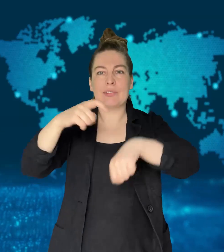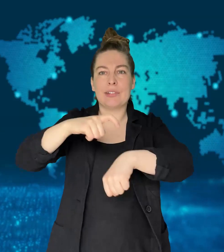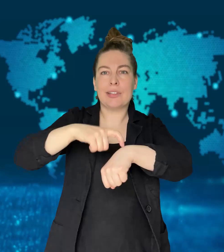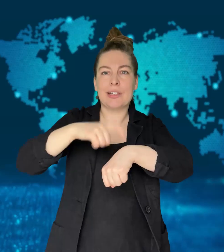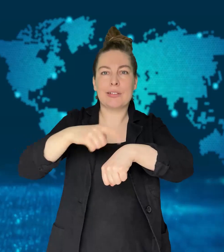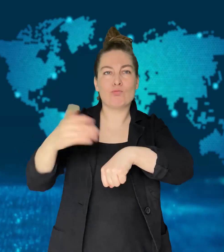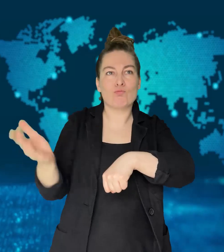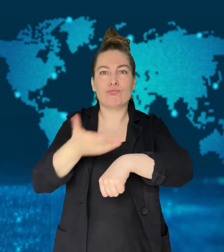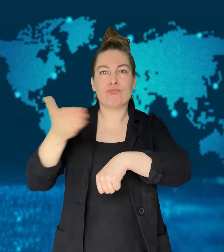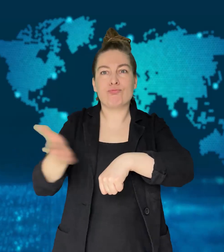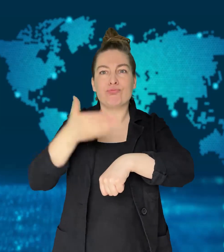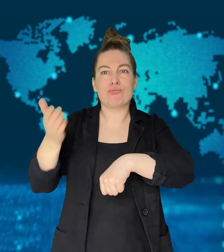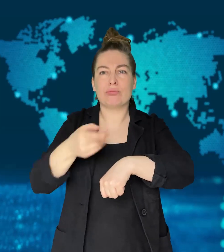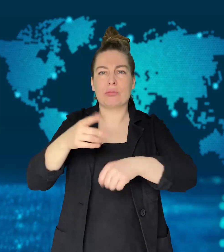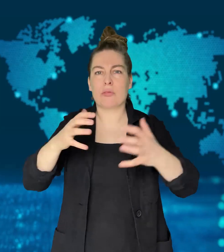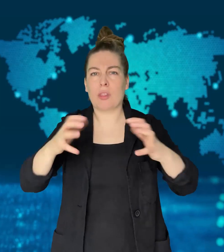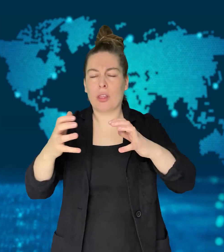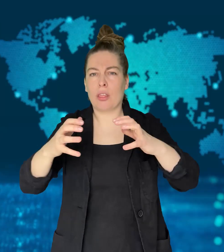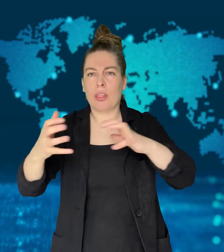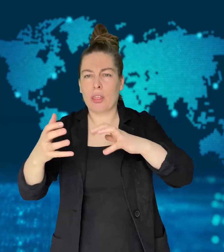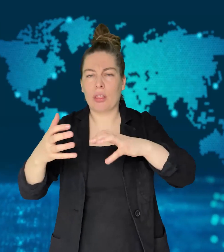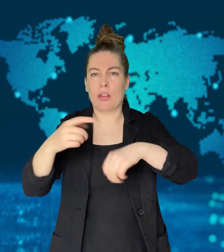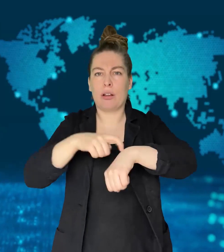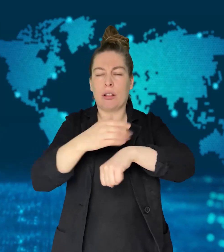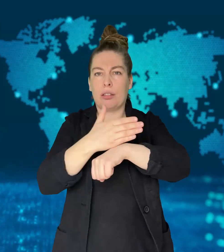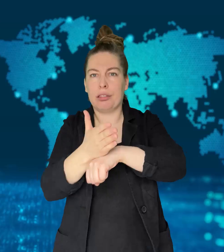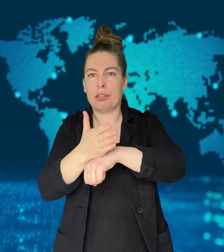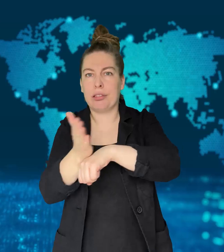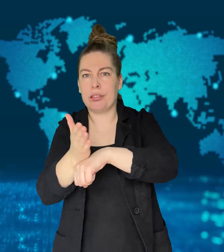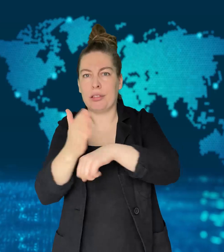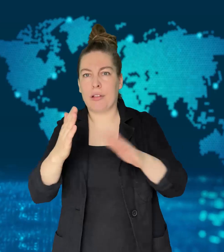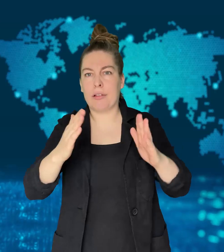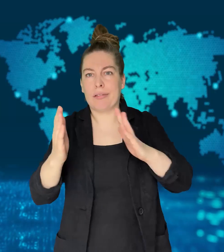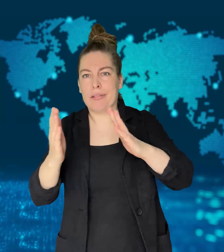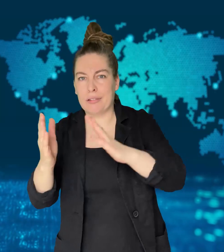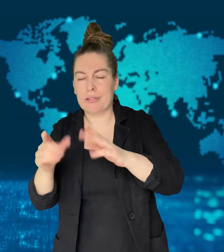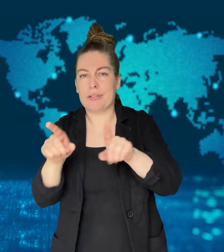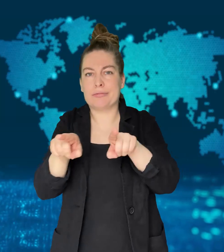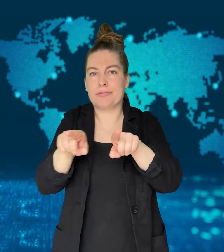and its older water system.